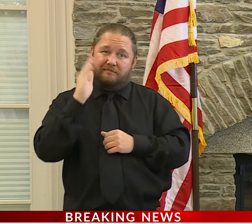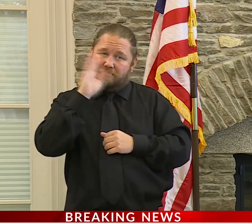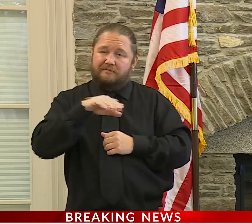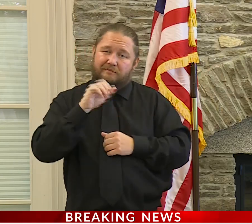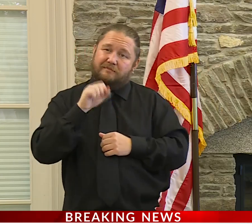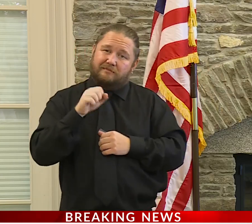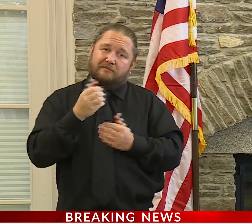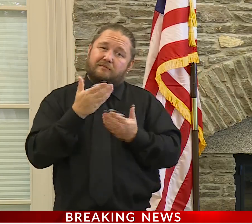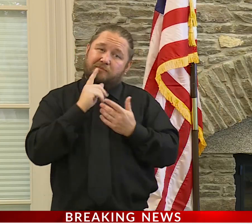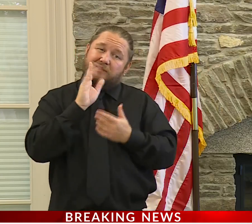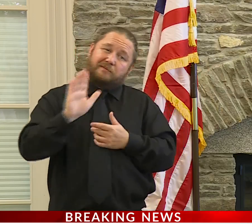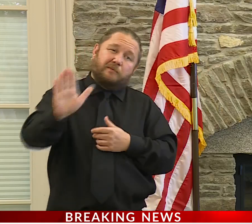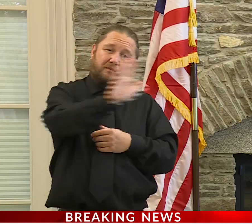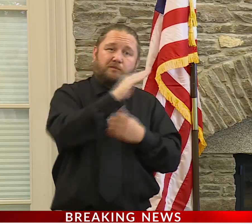AND WHAT TENANTS, RHODE